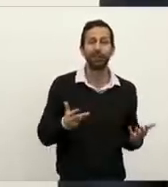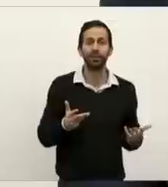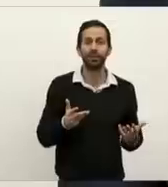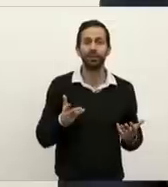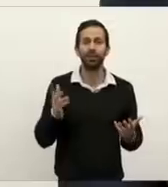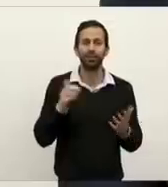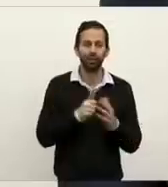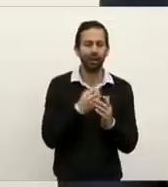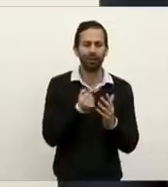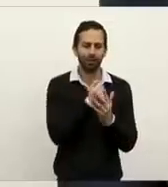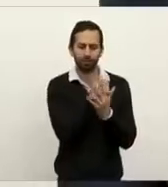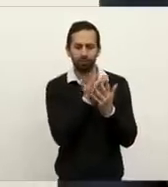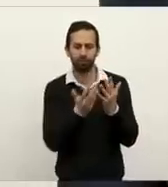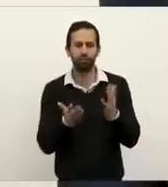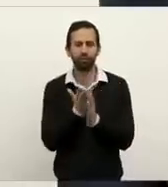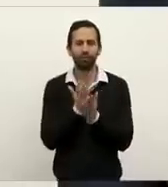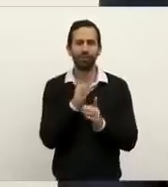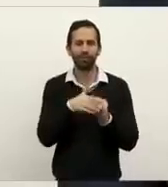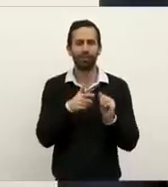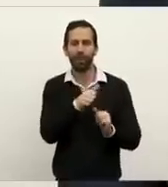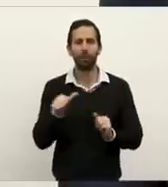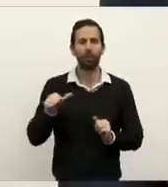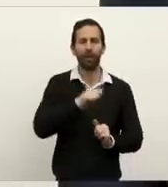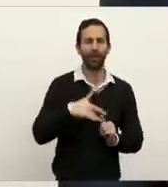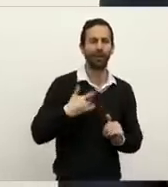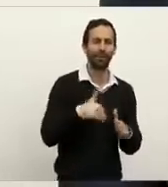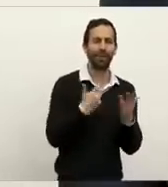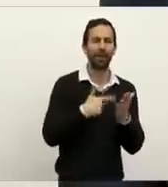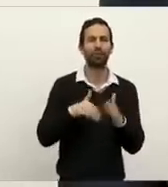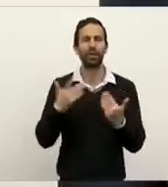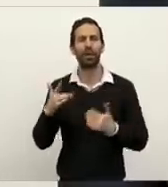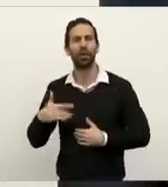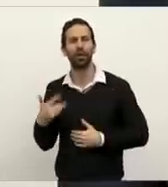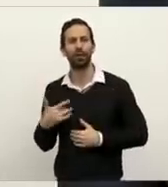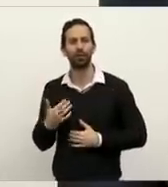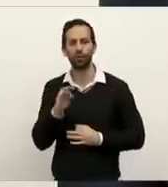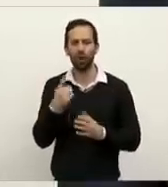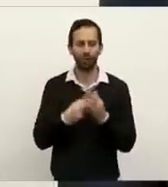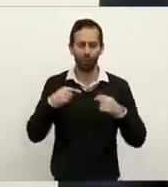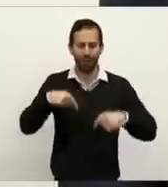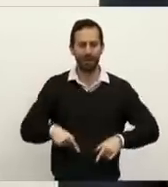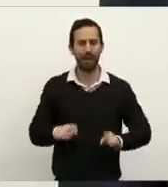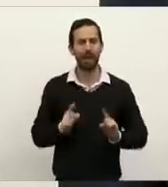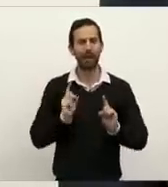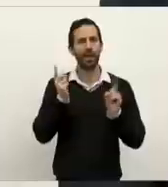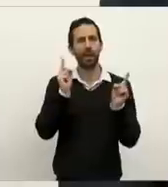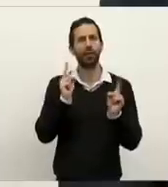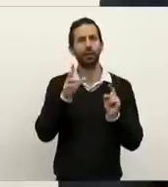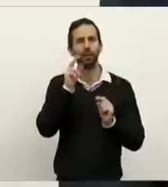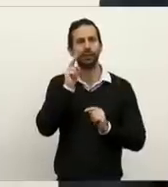so they really get back into living the day to day life. And it's not just for the here and now. So you can see obviously the participation benefits